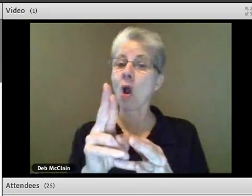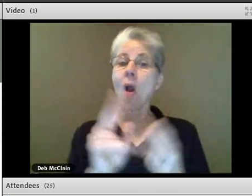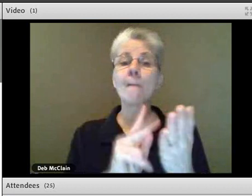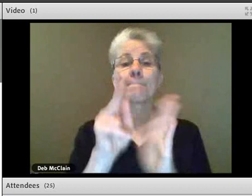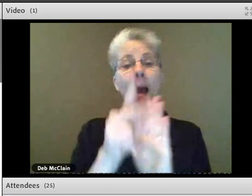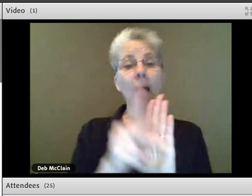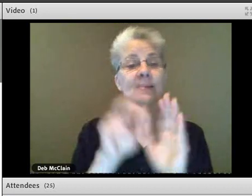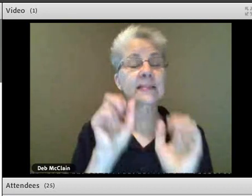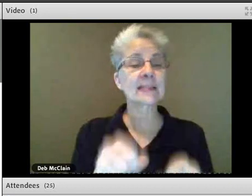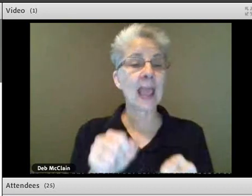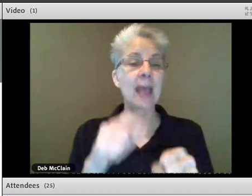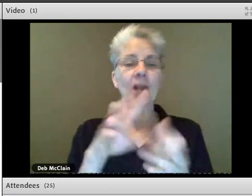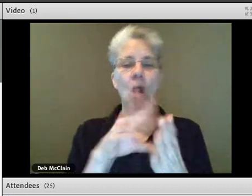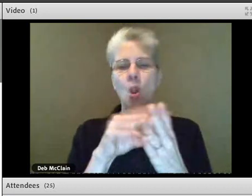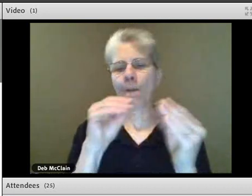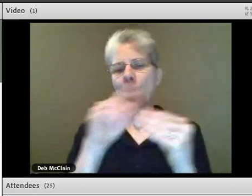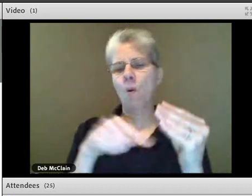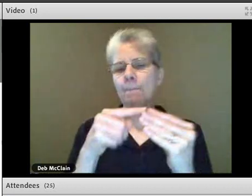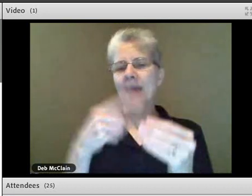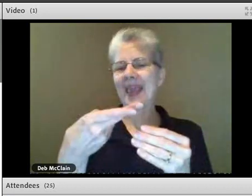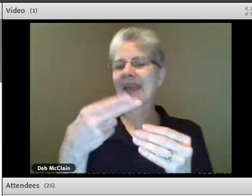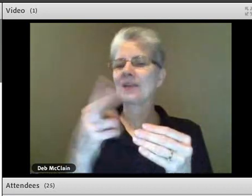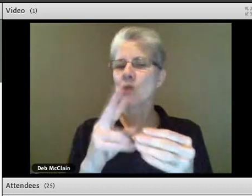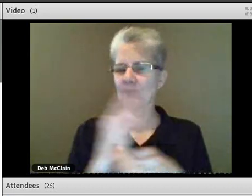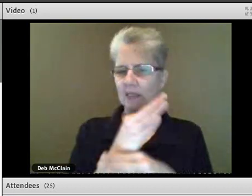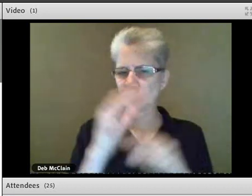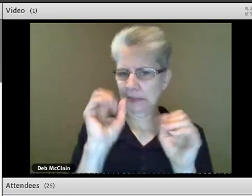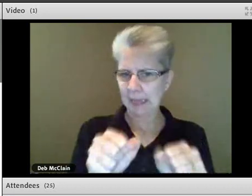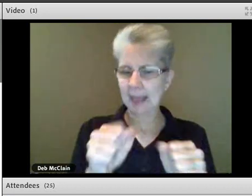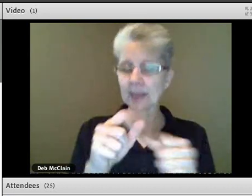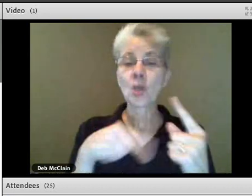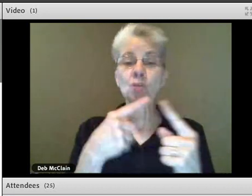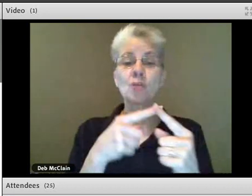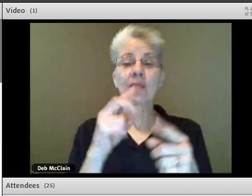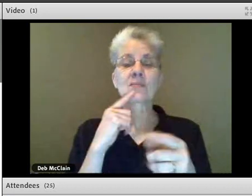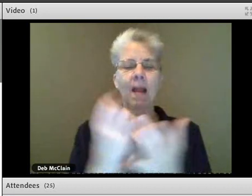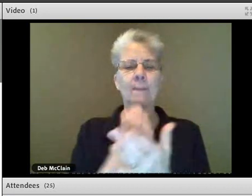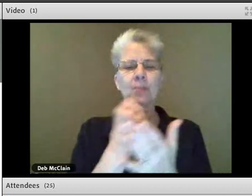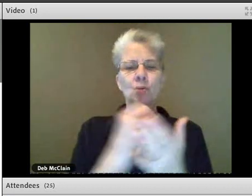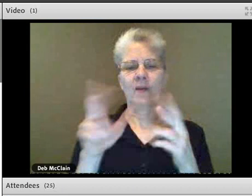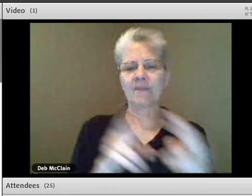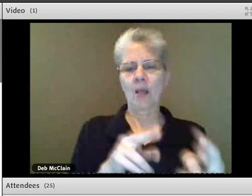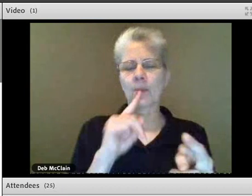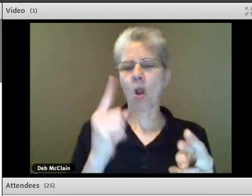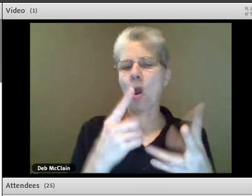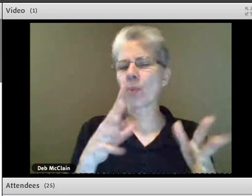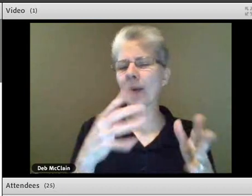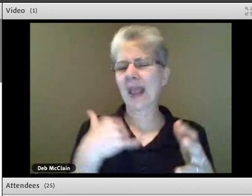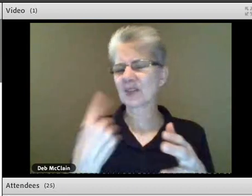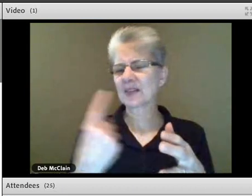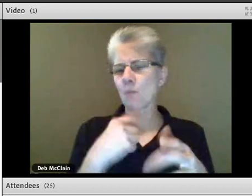and help them start learning more about that HR function, so when there's that opportunity available, you already have someone trained up for it